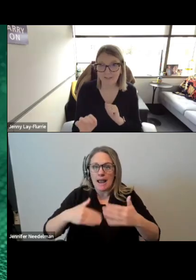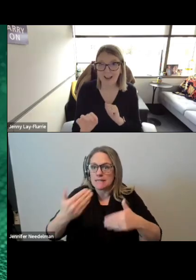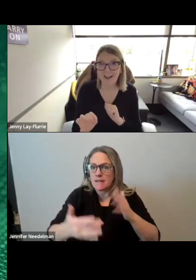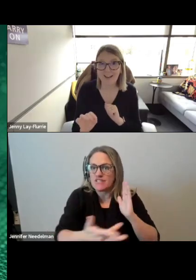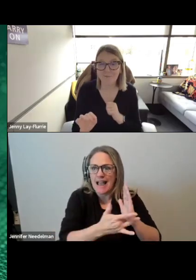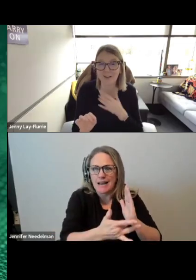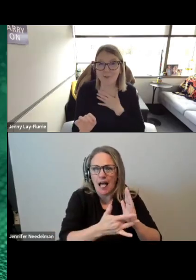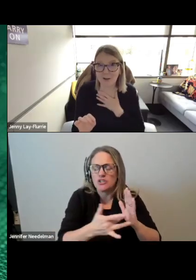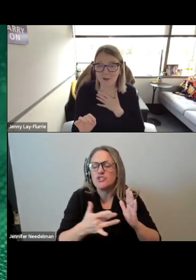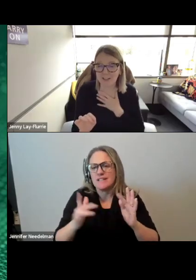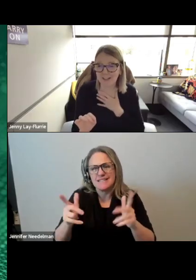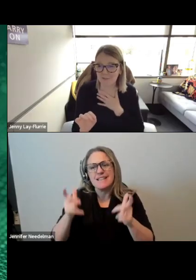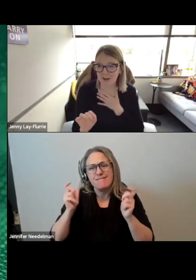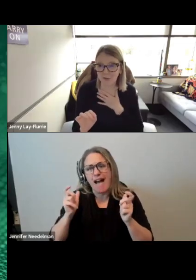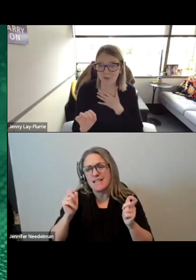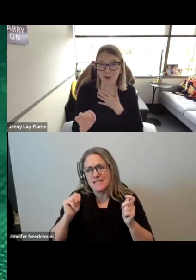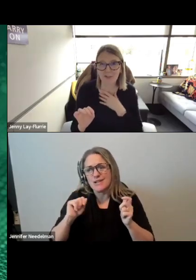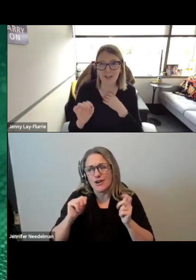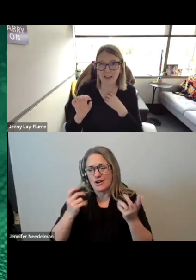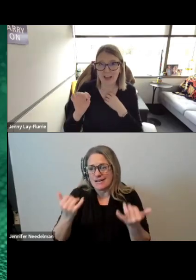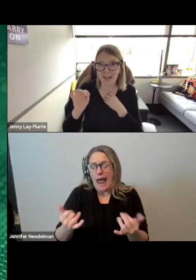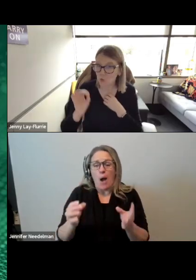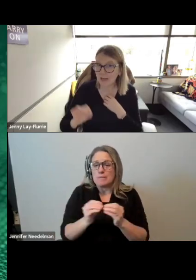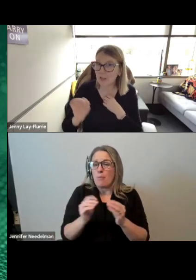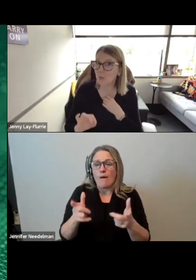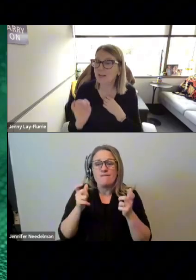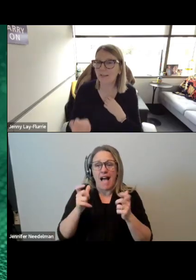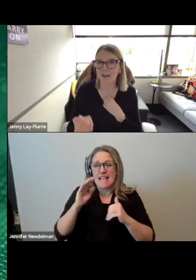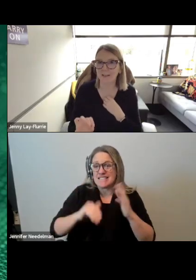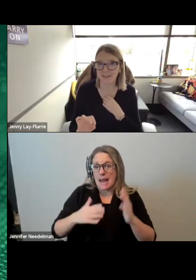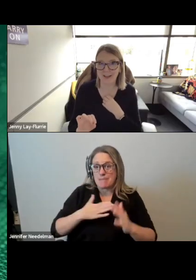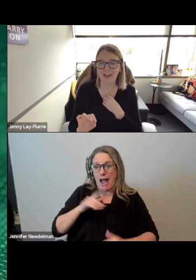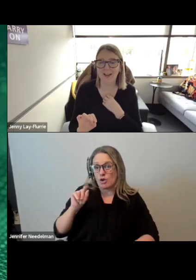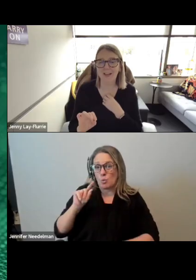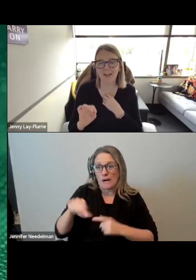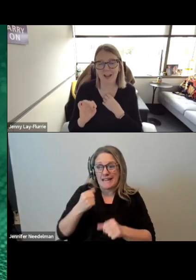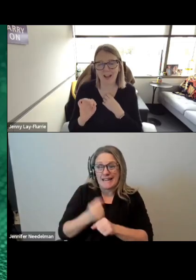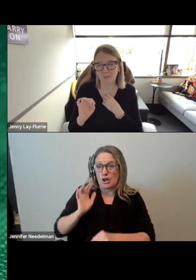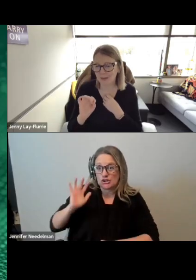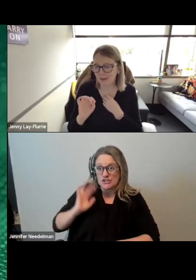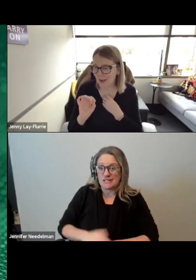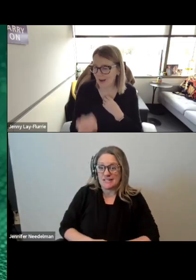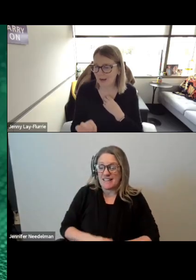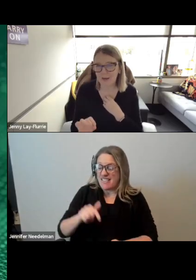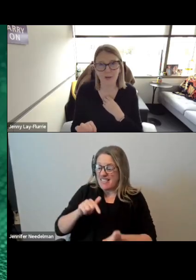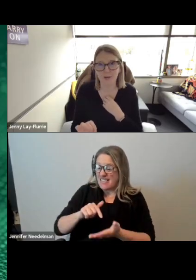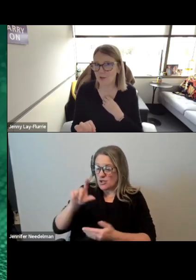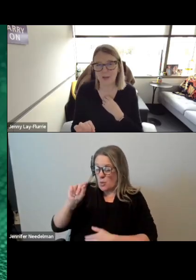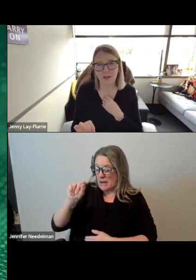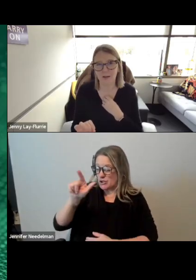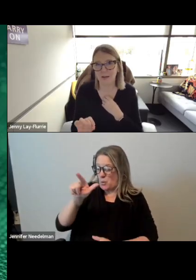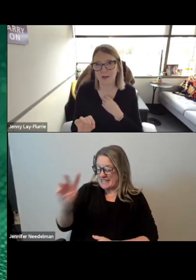I can say in my 21 years at Microsoft, in 2026, than it has been in any previous year